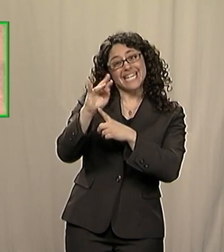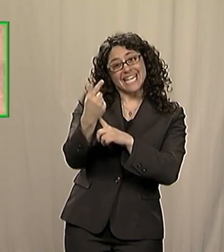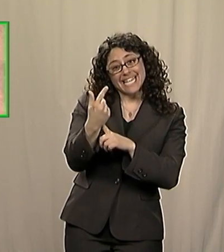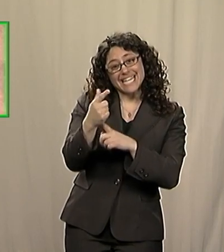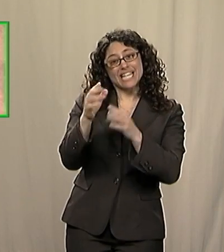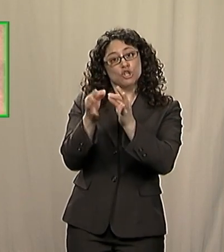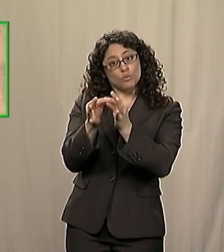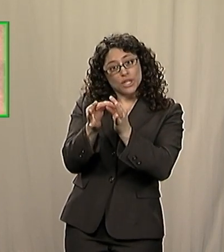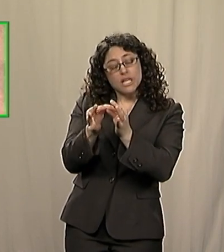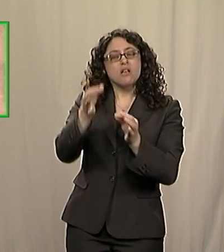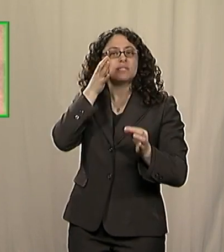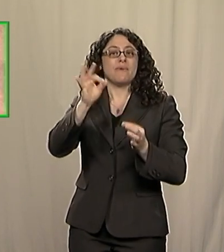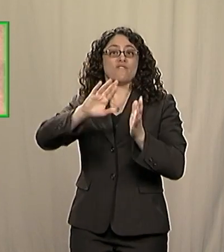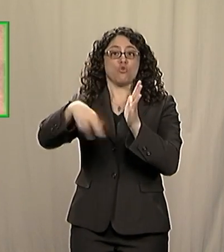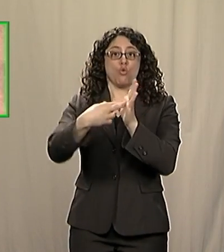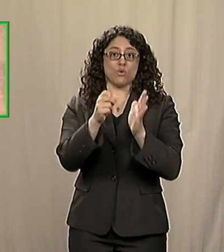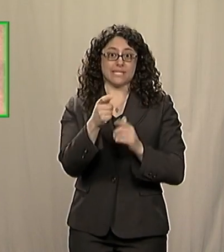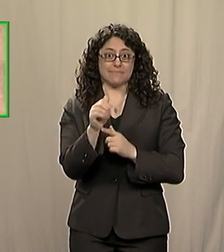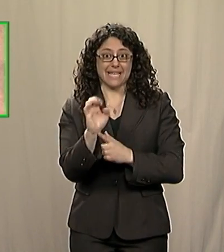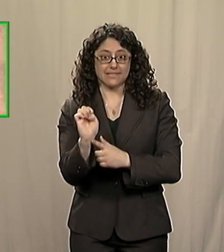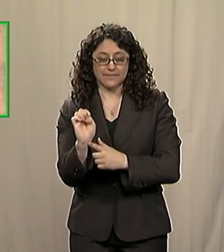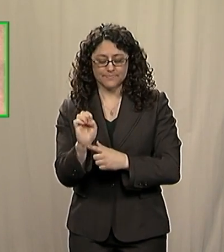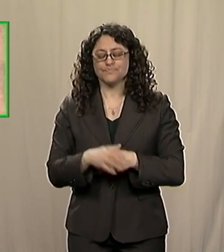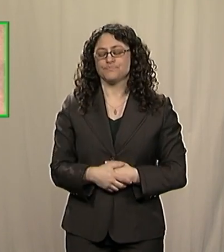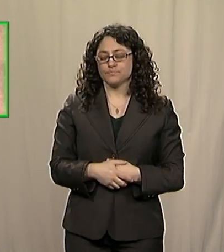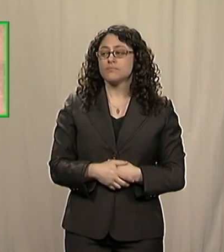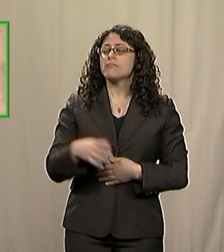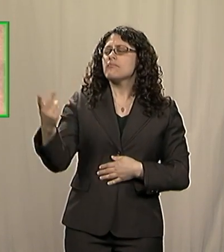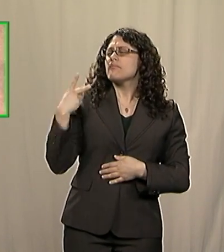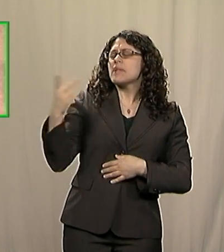Peter and I, when we first started working together,